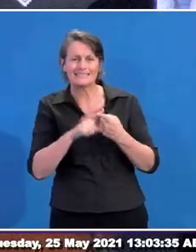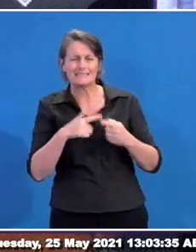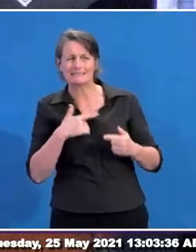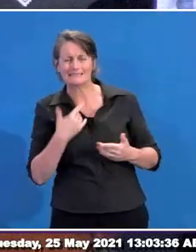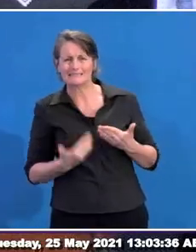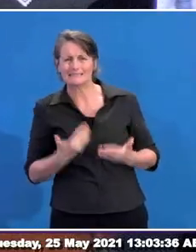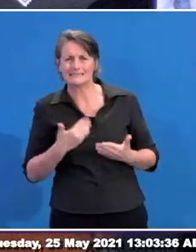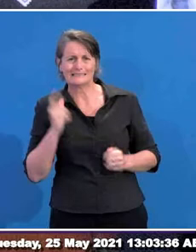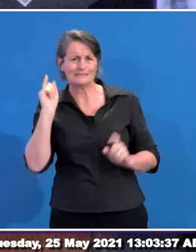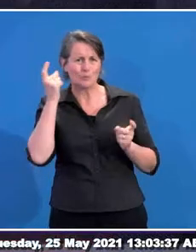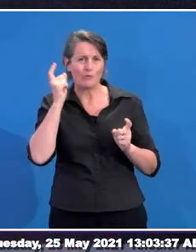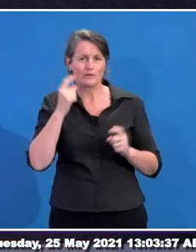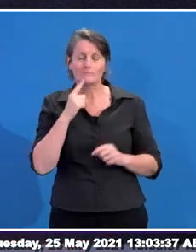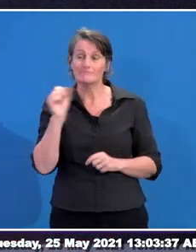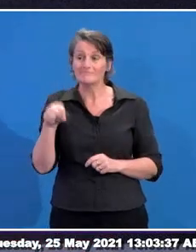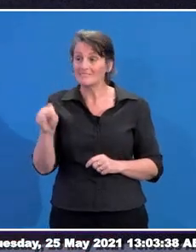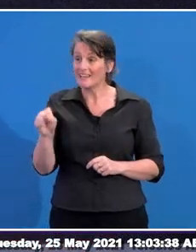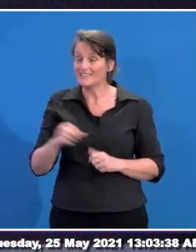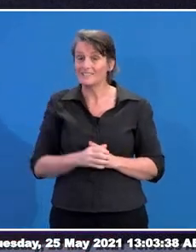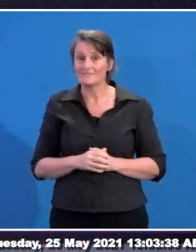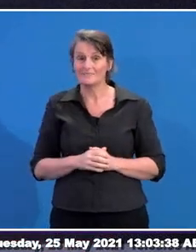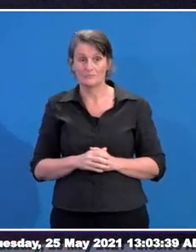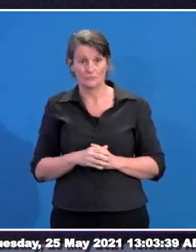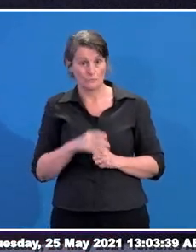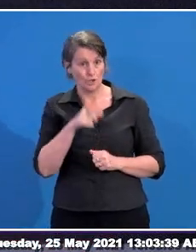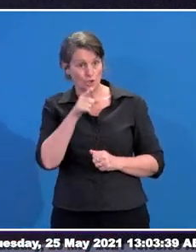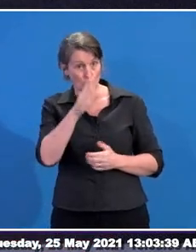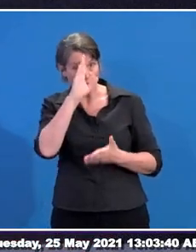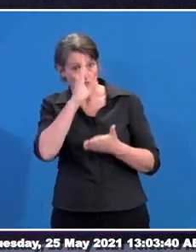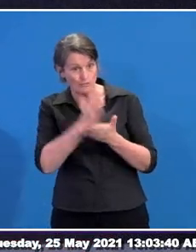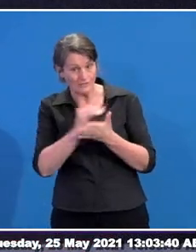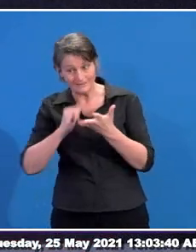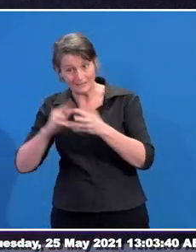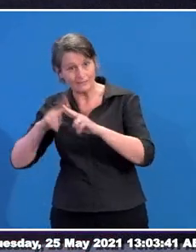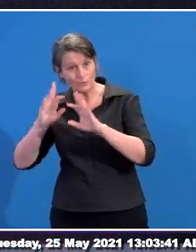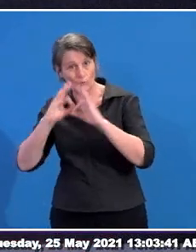Yes, yes. Do you have trust in Sunnyfield at the moment?